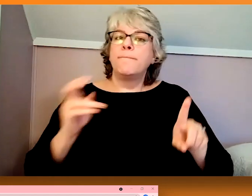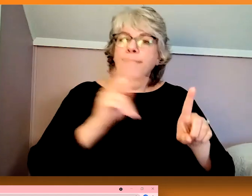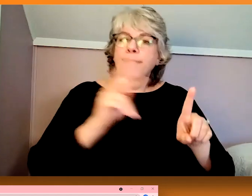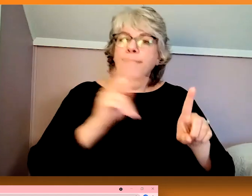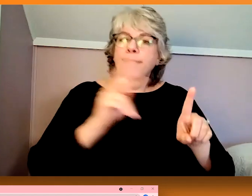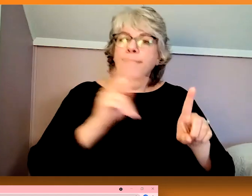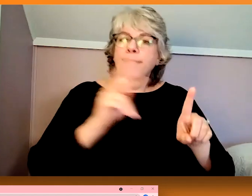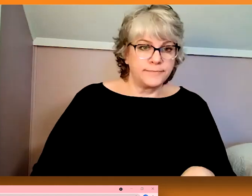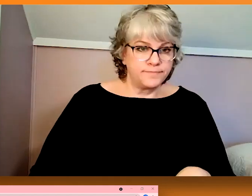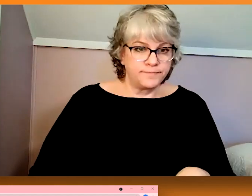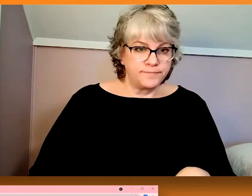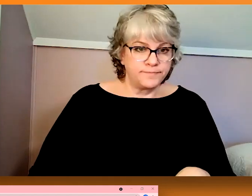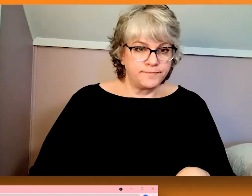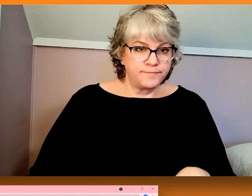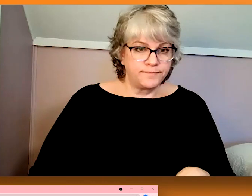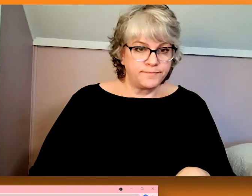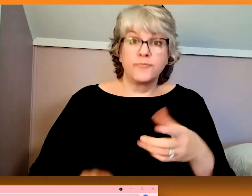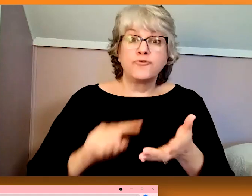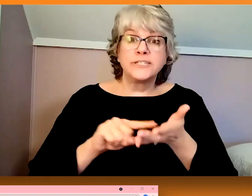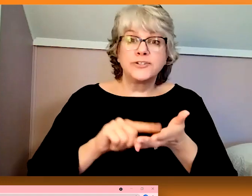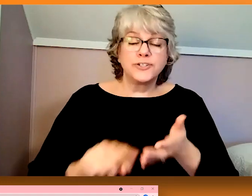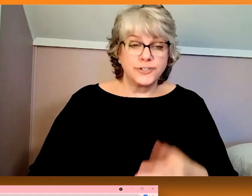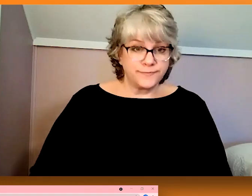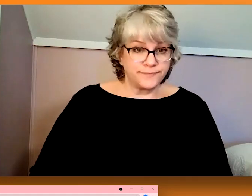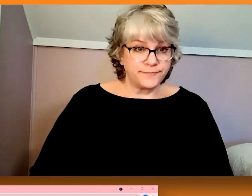excuse me--you would click on Researchers again,